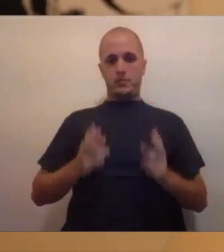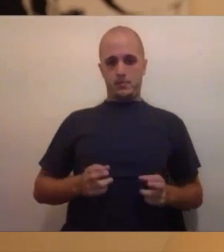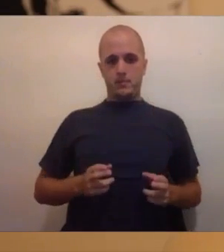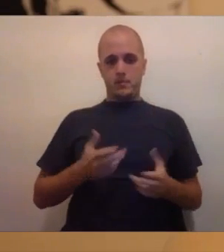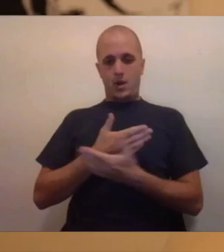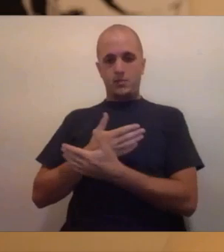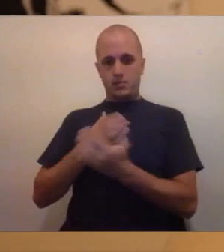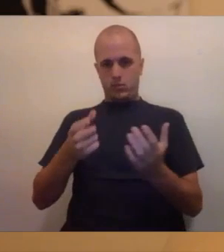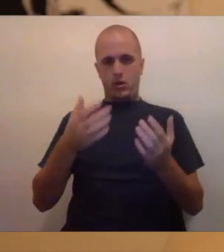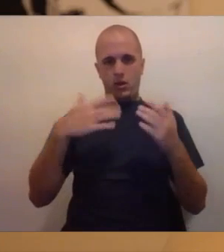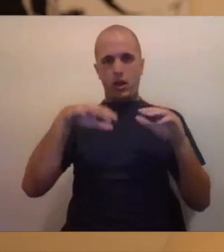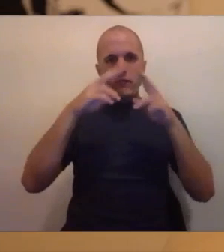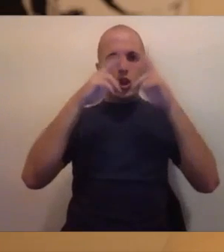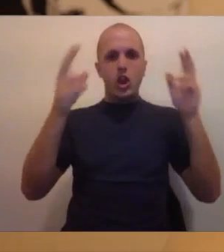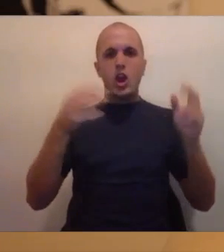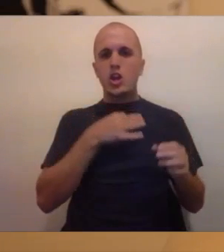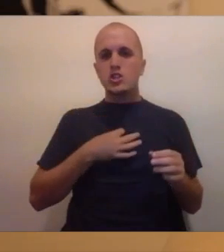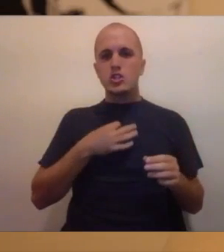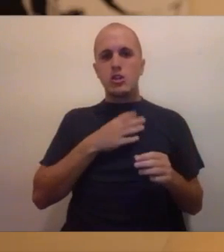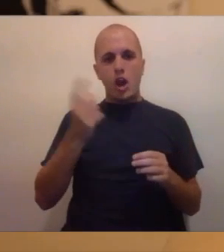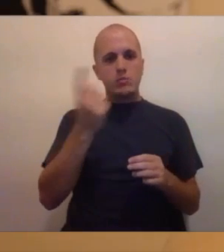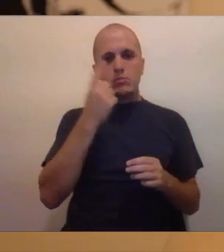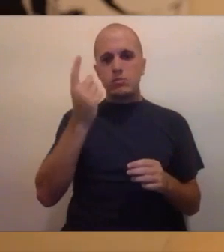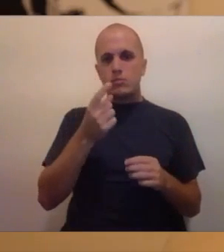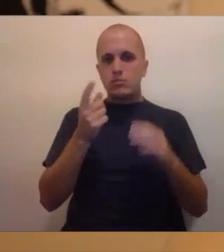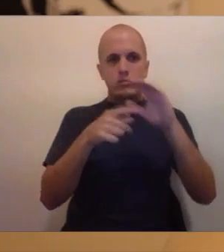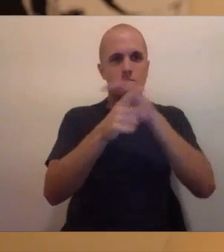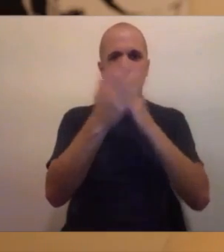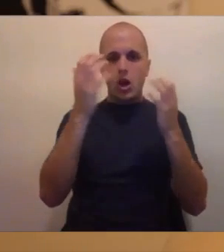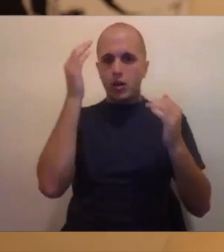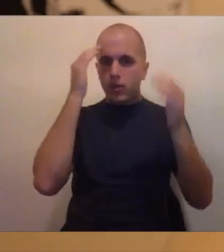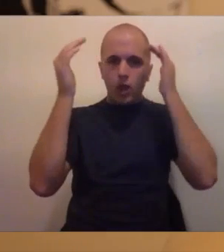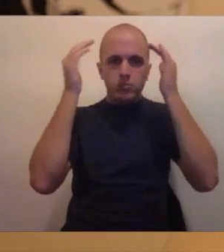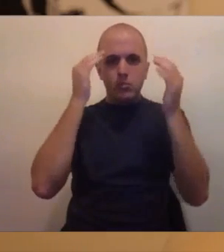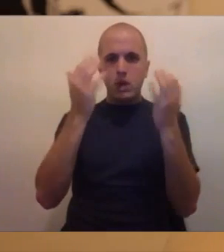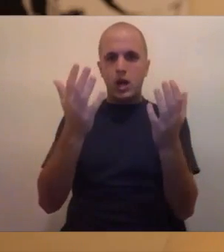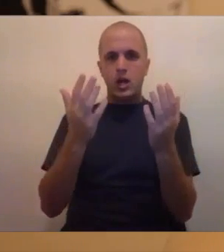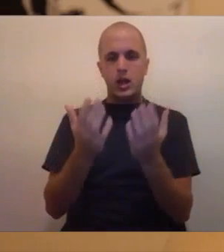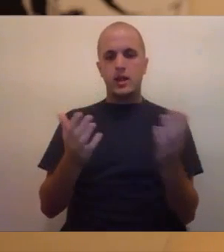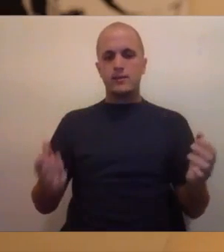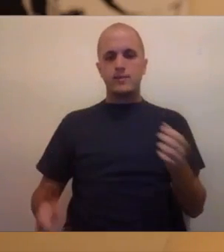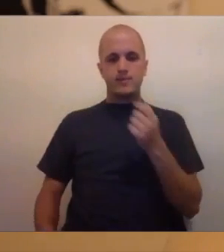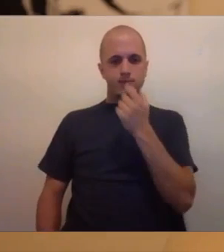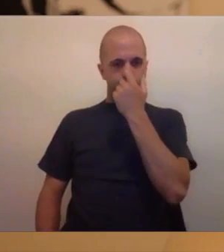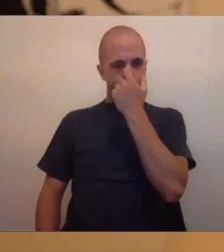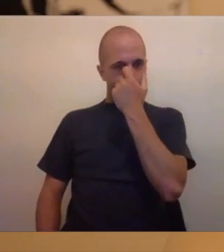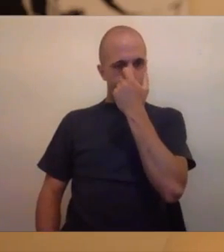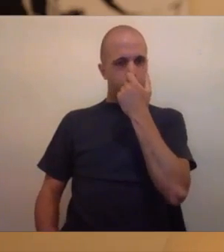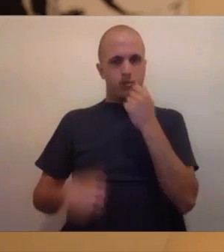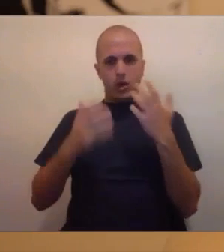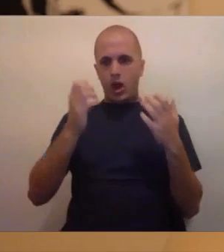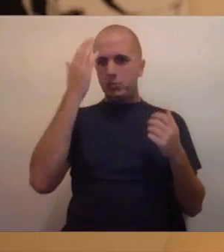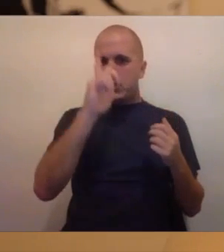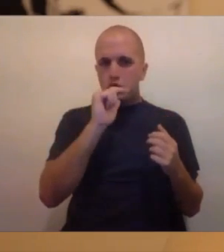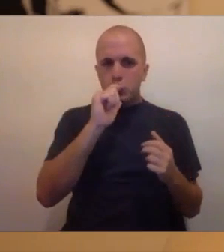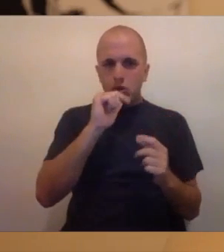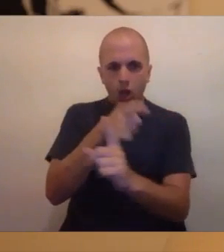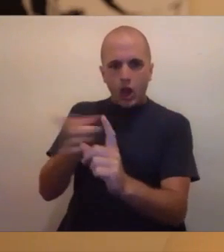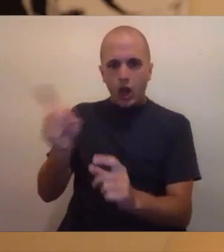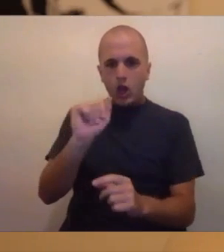And each human baby is curious to know. They want to know